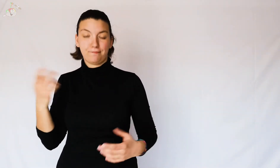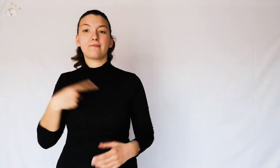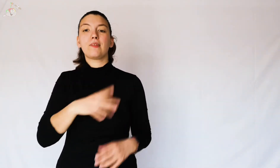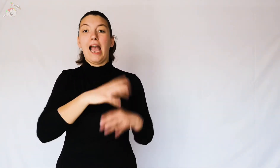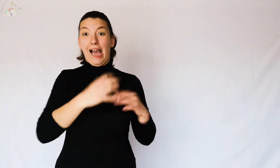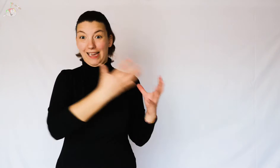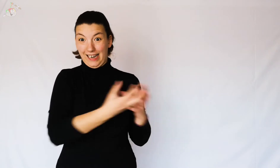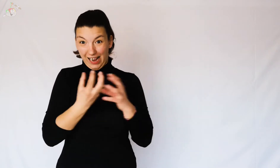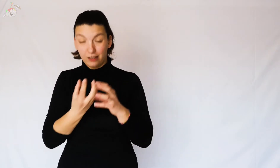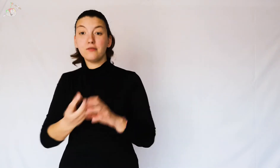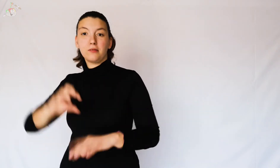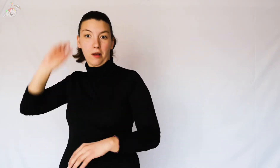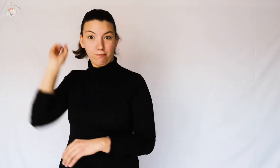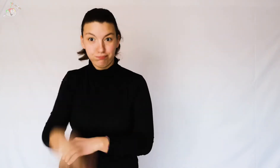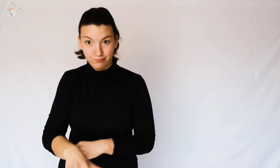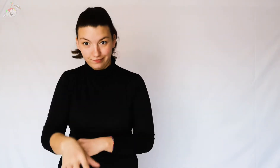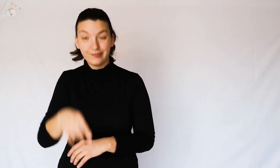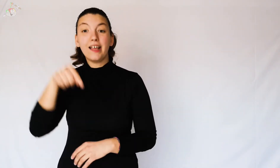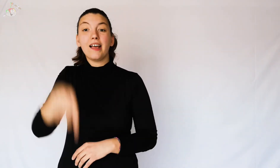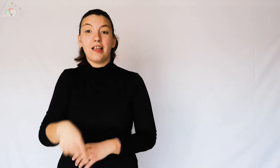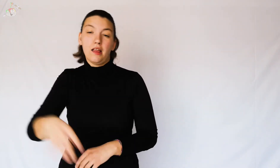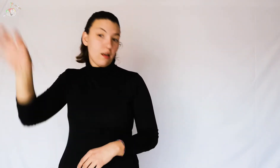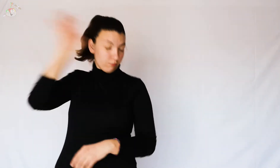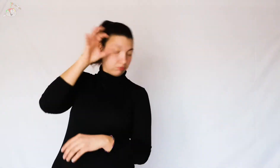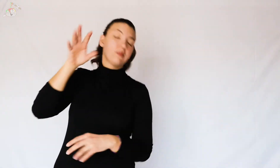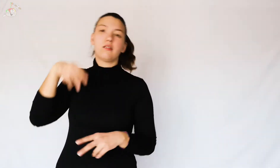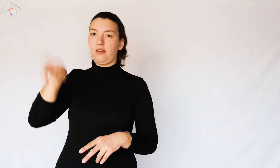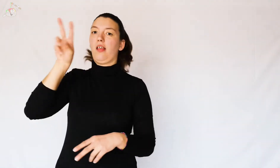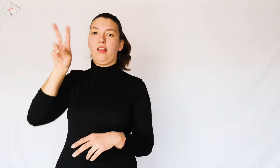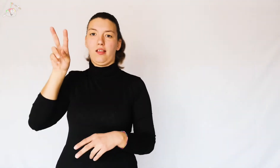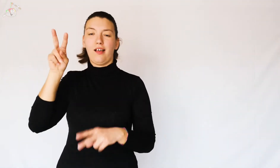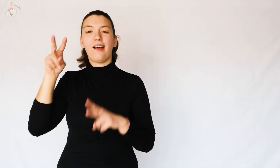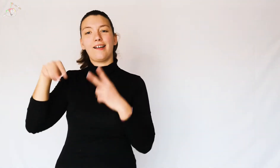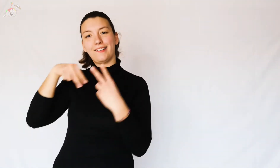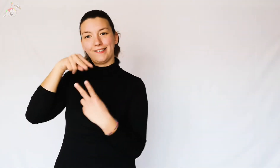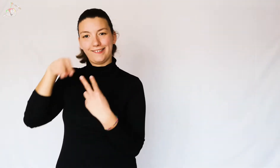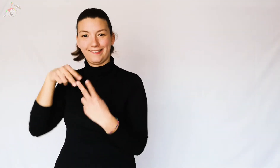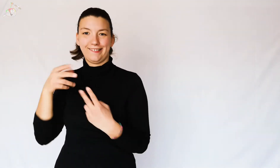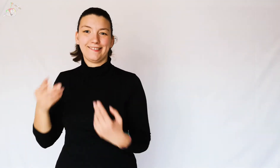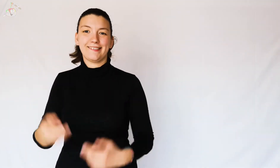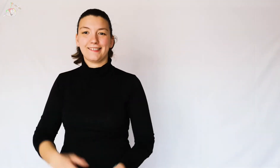They threw oranges at the young people who were struck and noticed them and the courtship began.